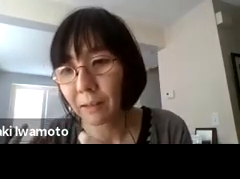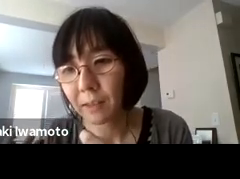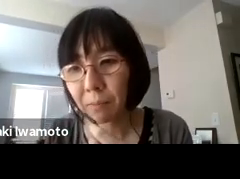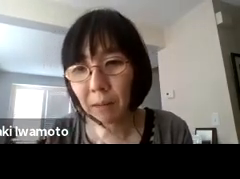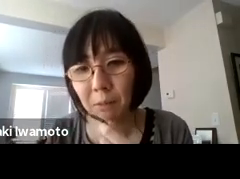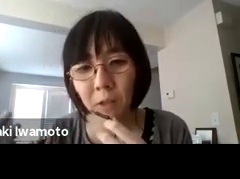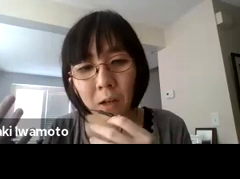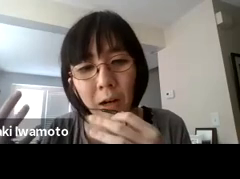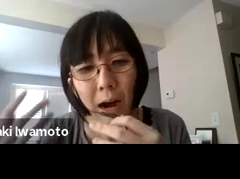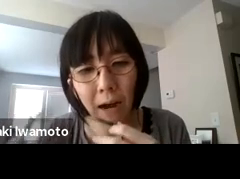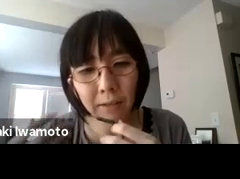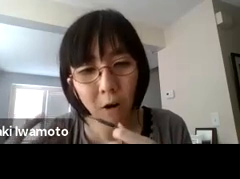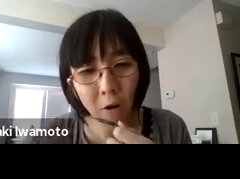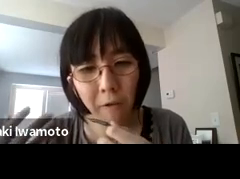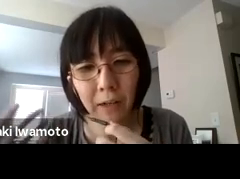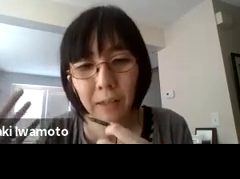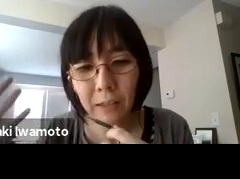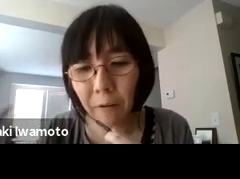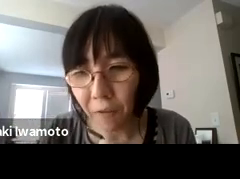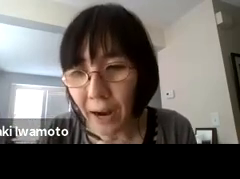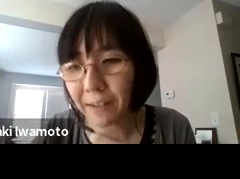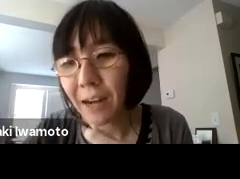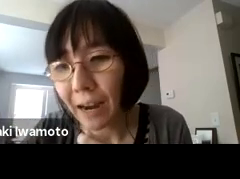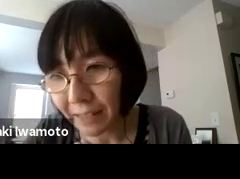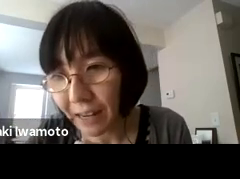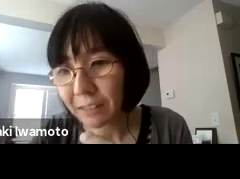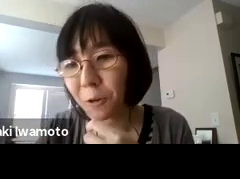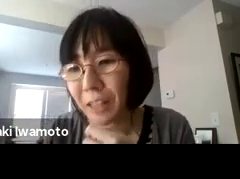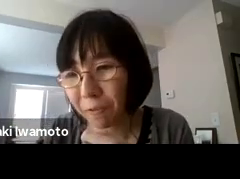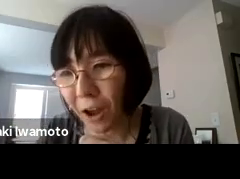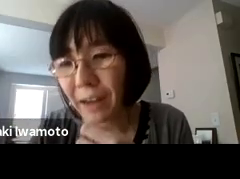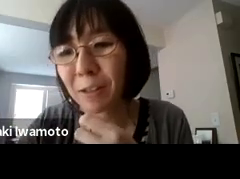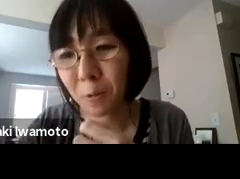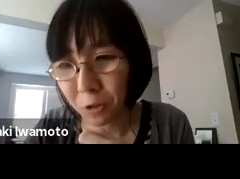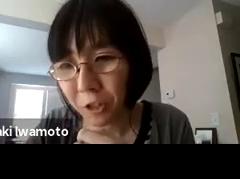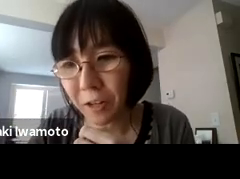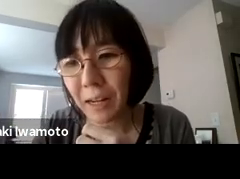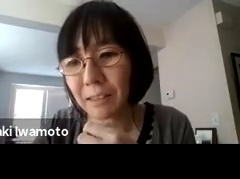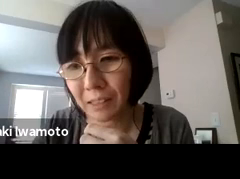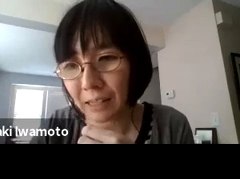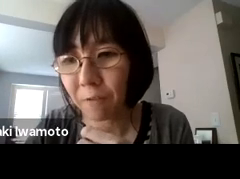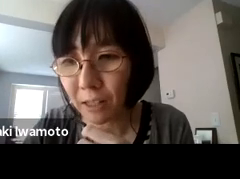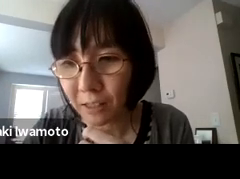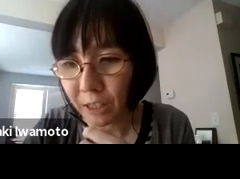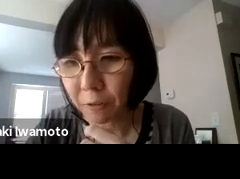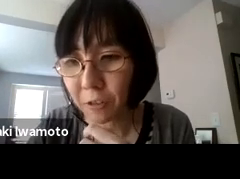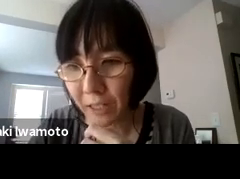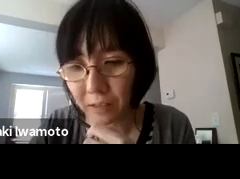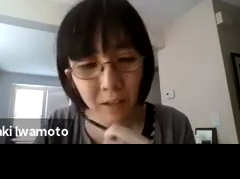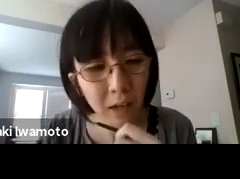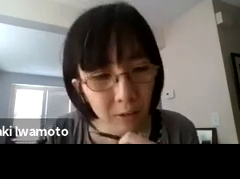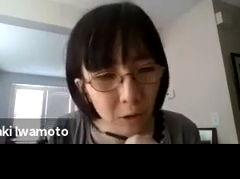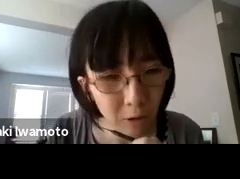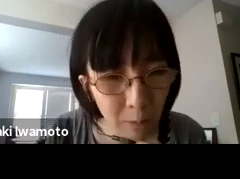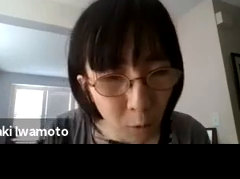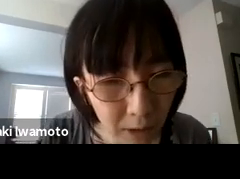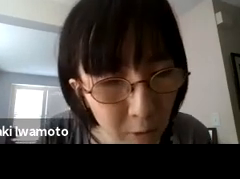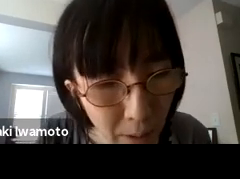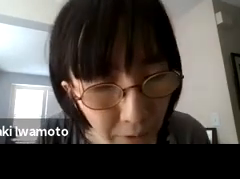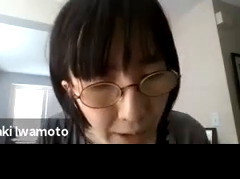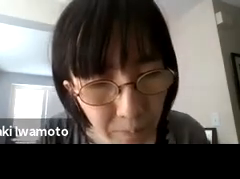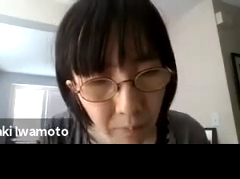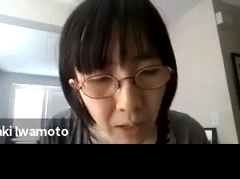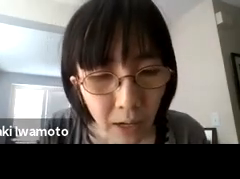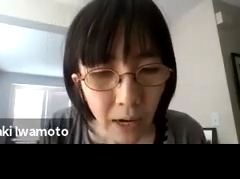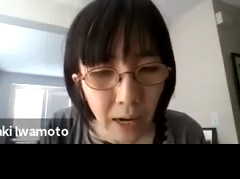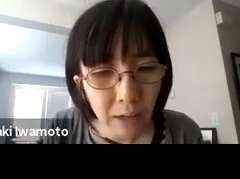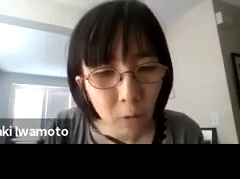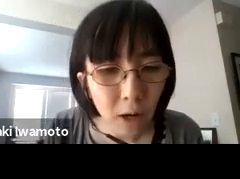that problem, and sometimes us, offering the right ideas or the right solution is not about the child's needs. So it's important to remember that.